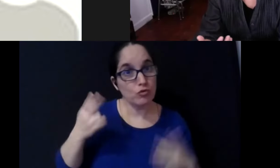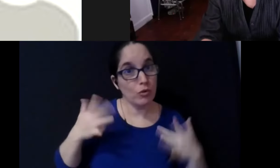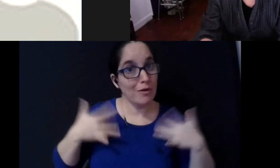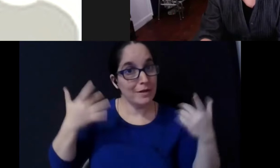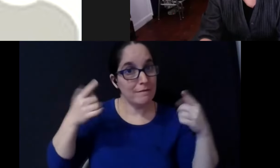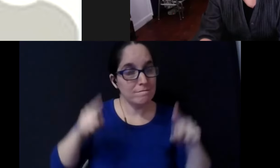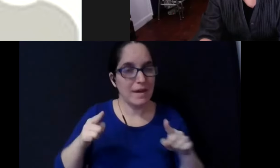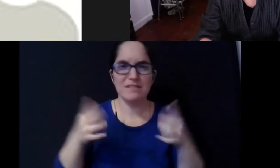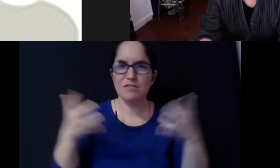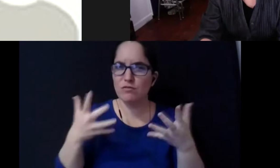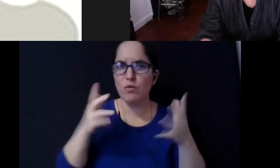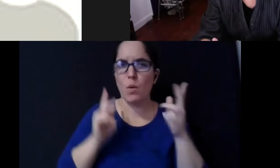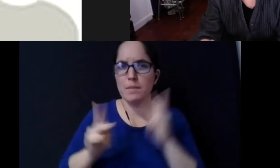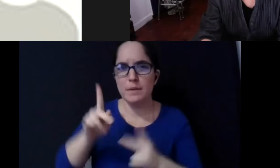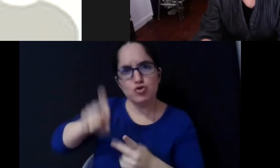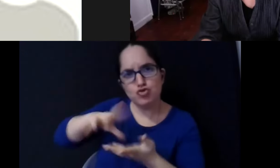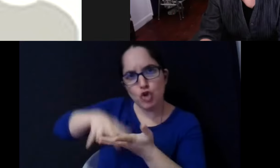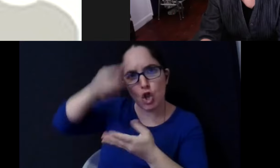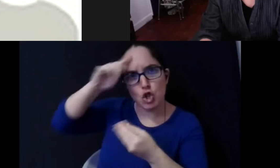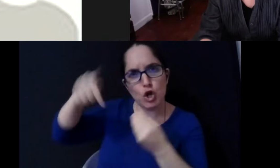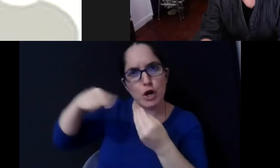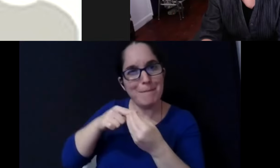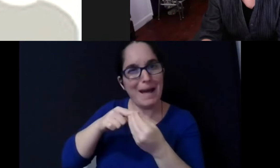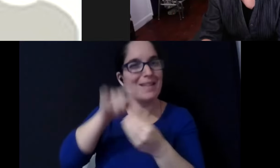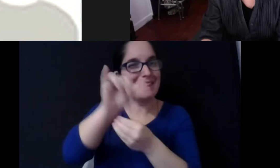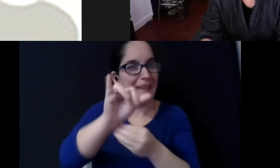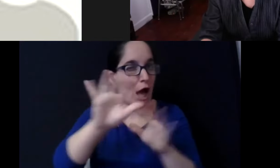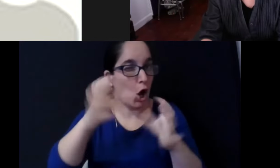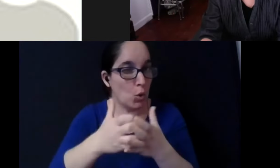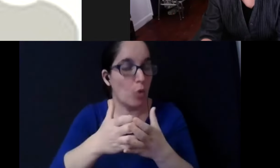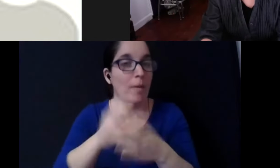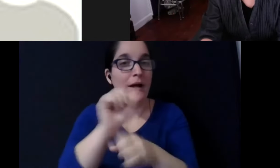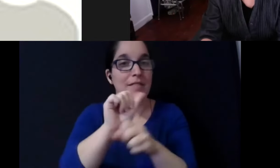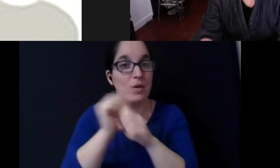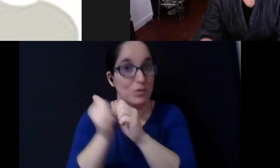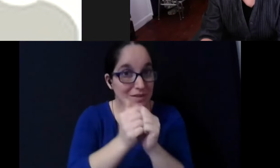personal perspective and then we want to work together to select films and texts accordingly.